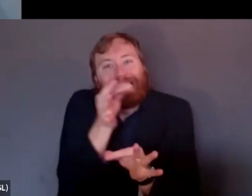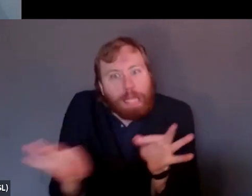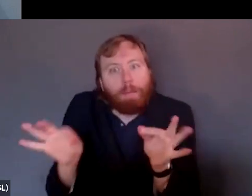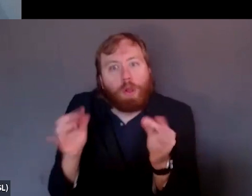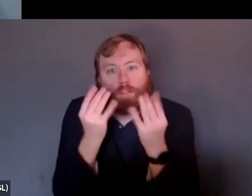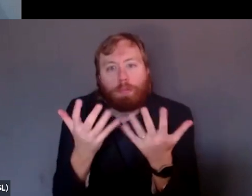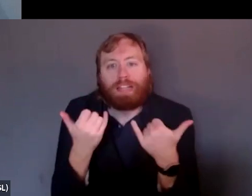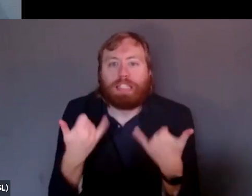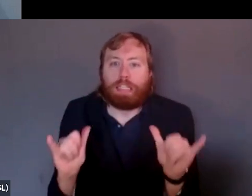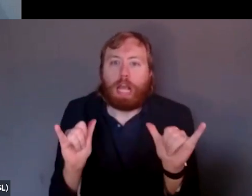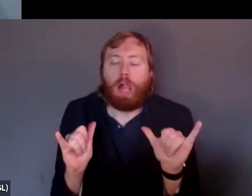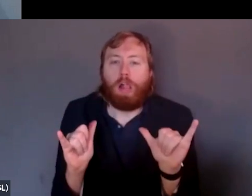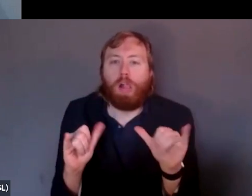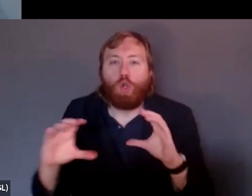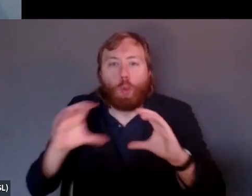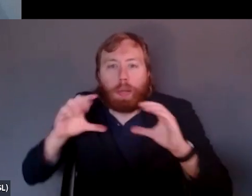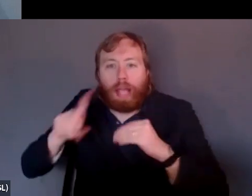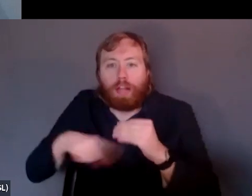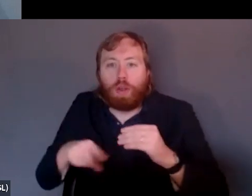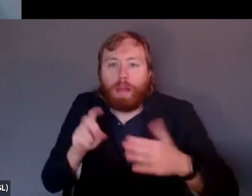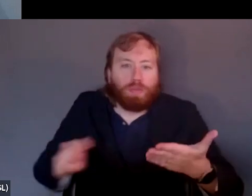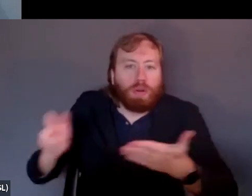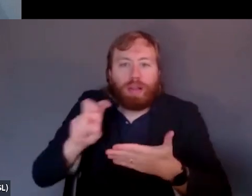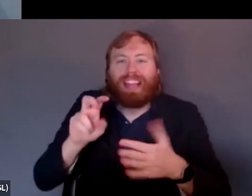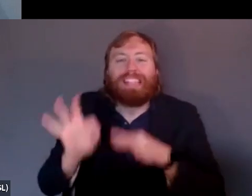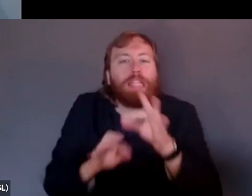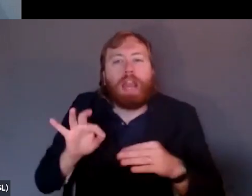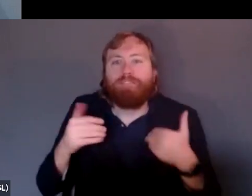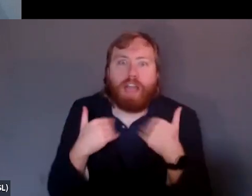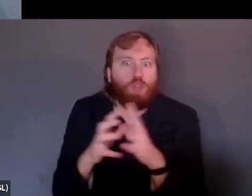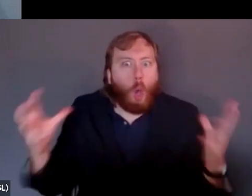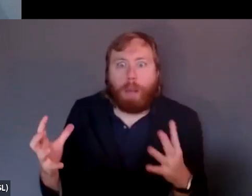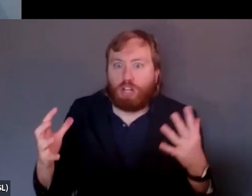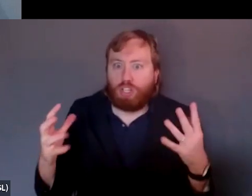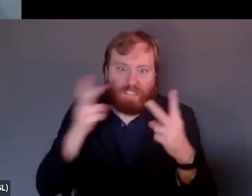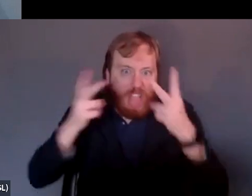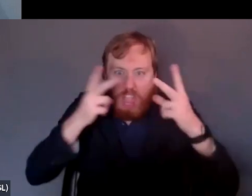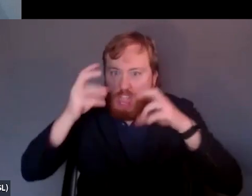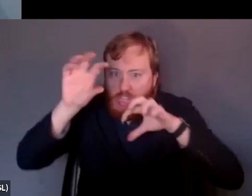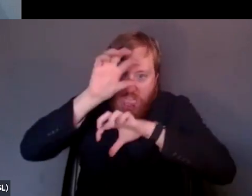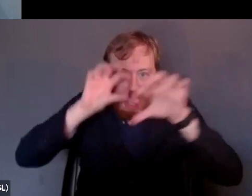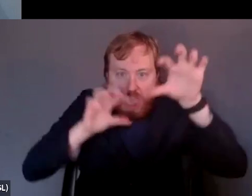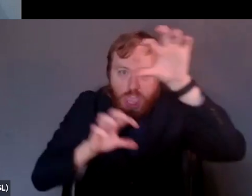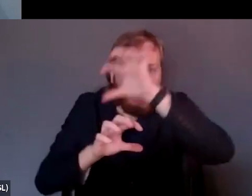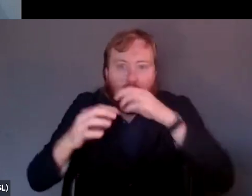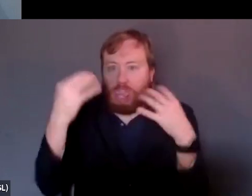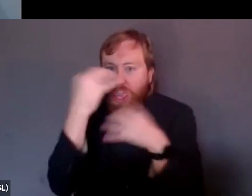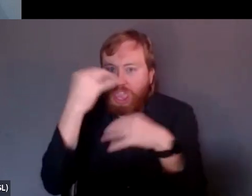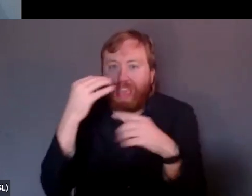about the route without having all these landmarks and all these other things that are just going to be clutter, especially when it gets very small on a mobile device?